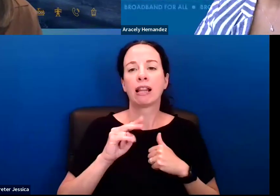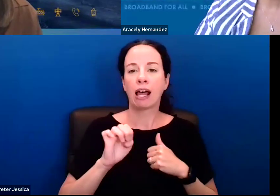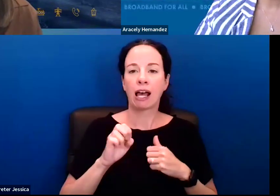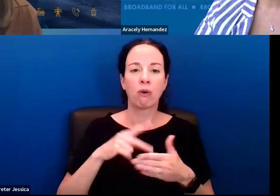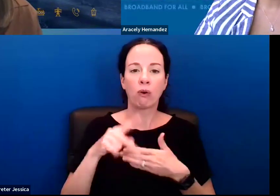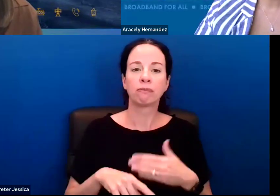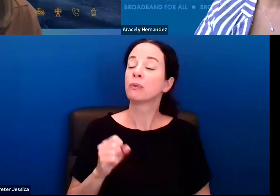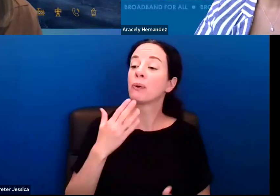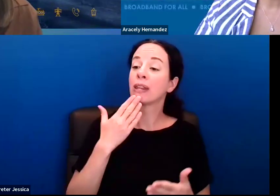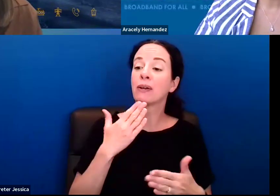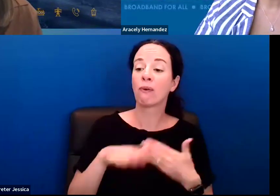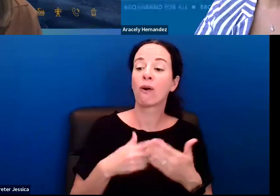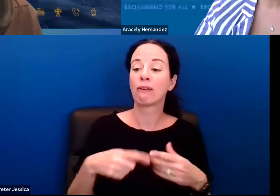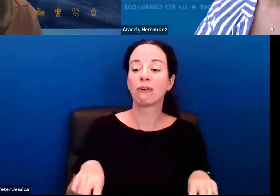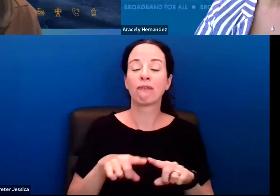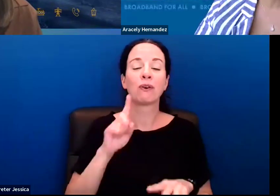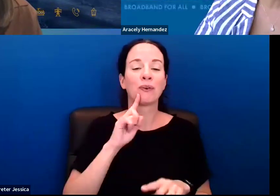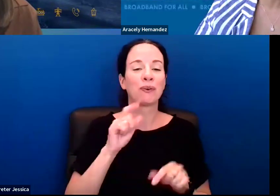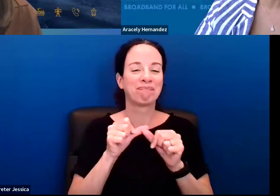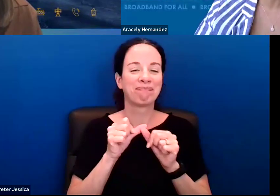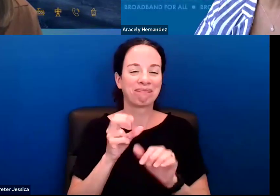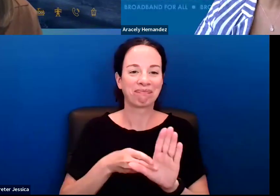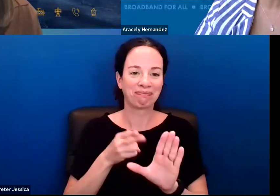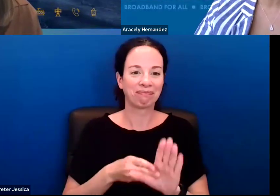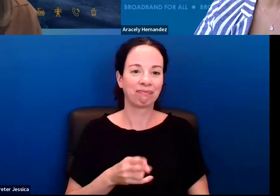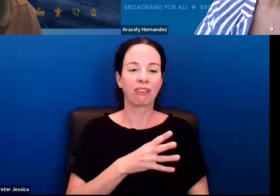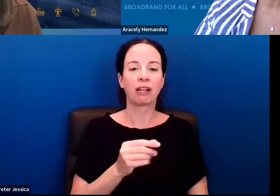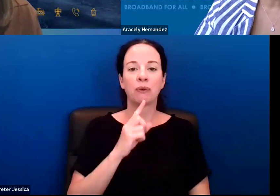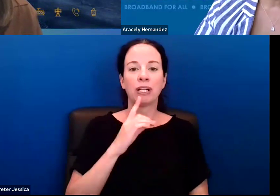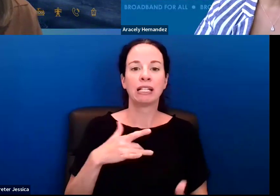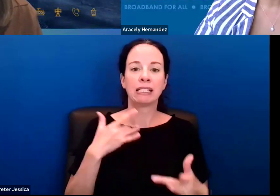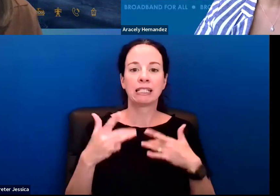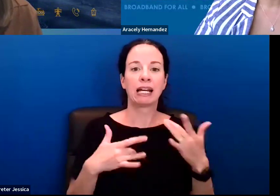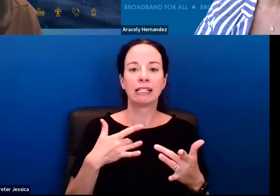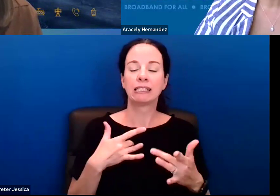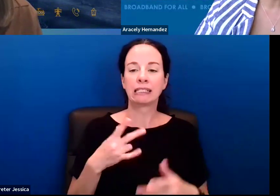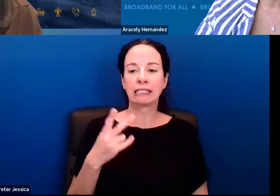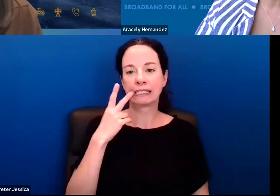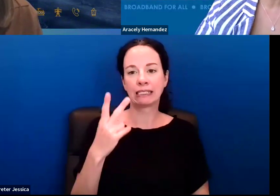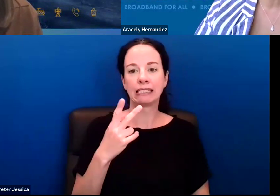you all for your ongoing participation, and very exciting to see the increase in service providers,